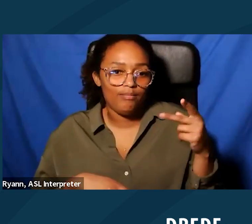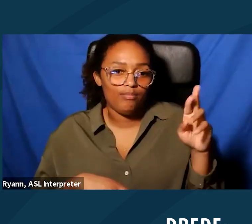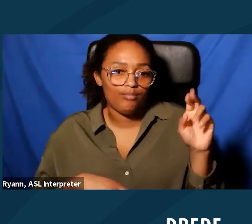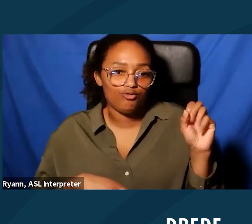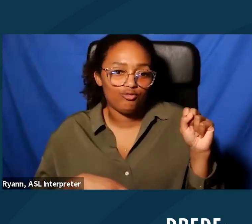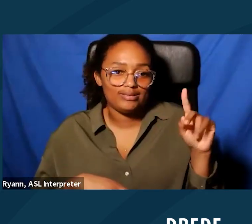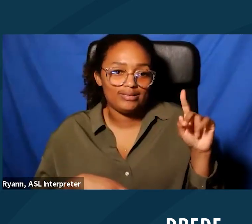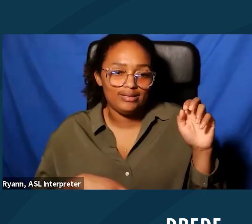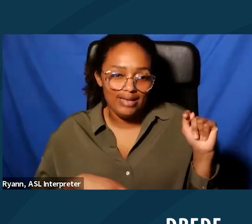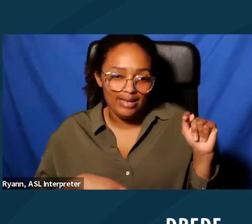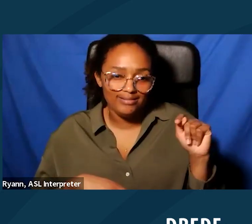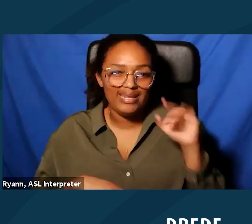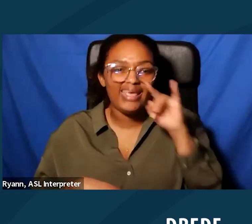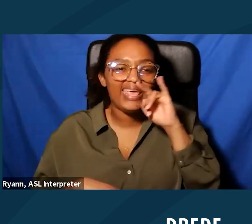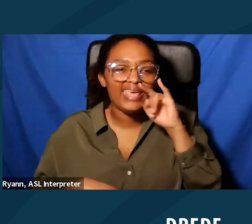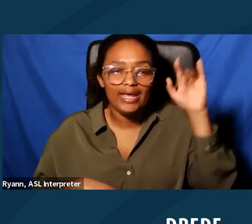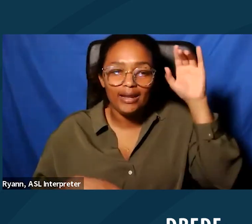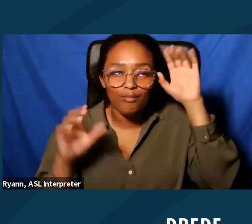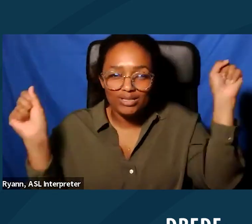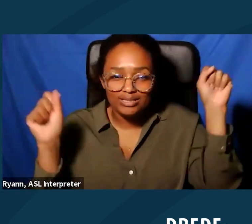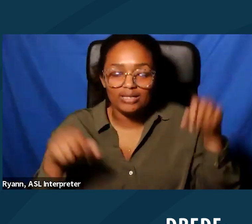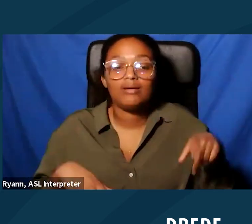A few years ago, I used to listen to this guy,